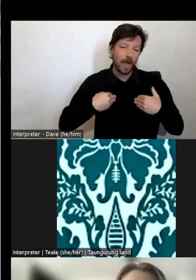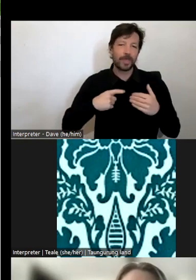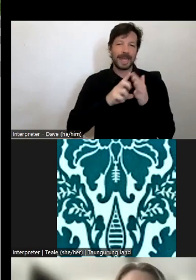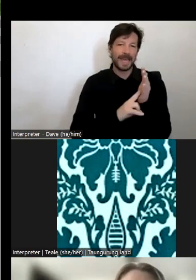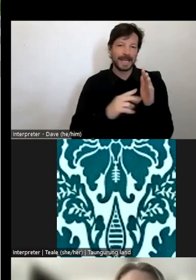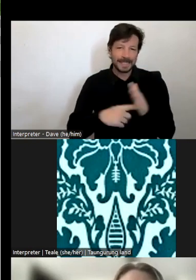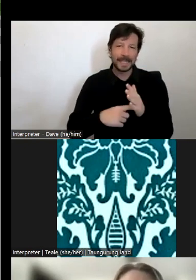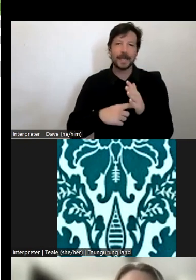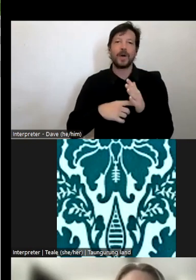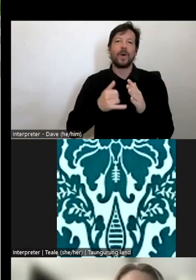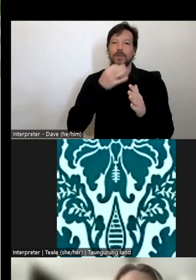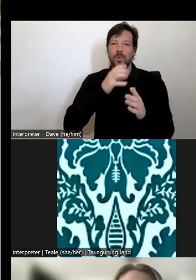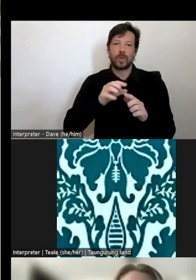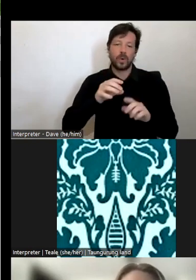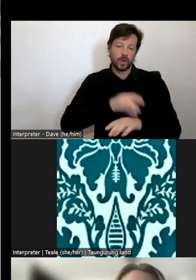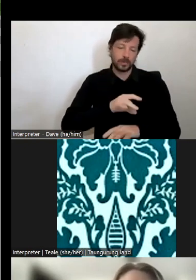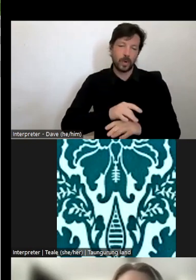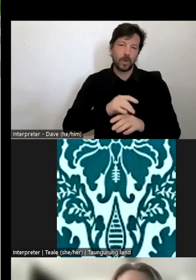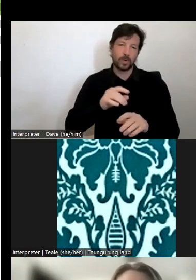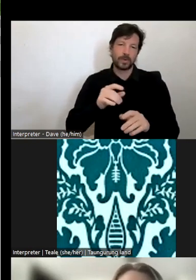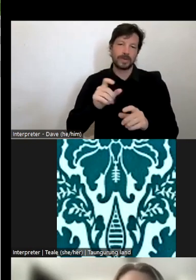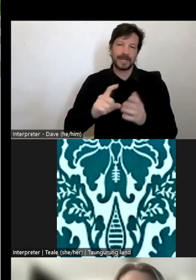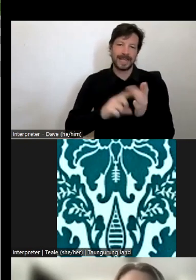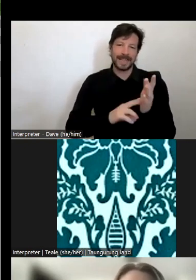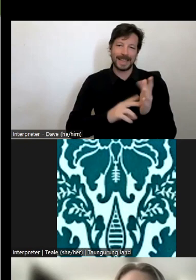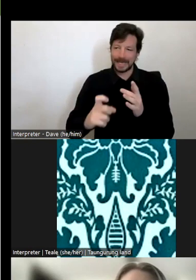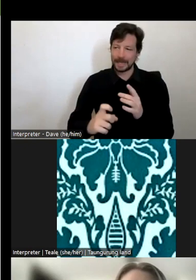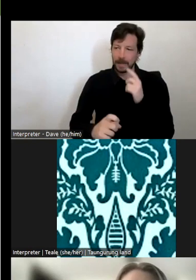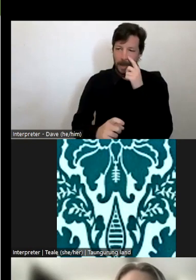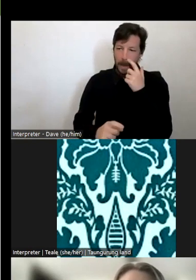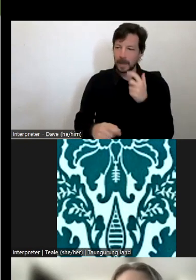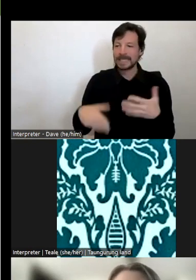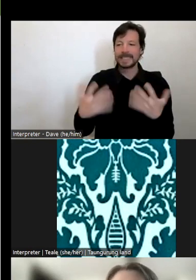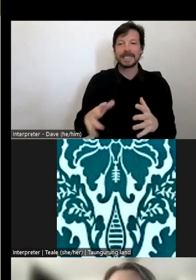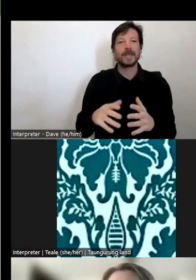and who had that connexin 26 testing performed through Pathology Queensland,